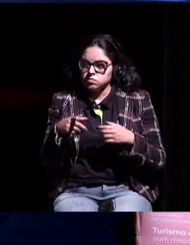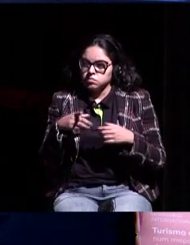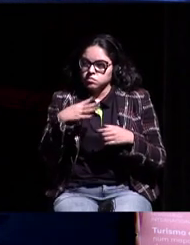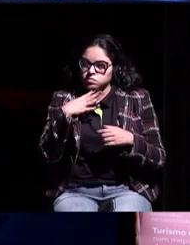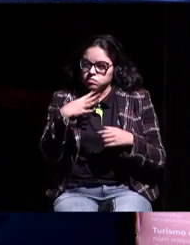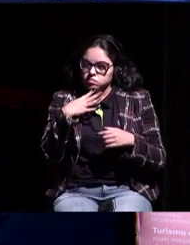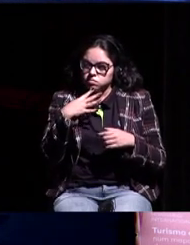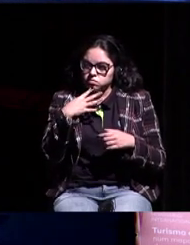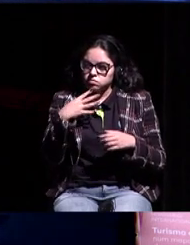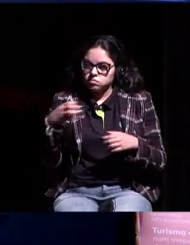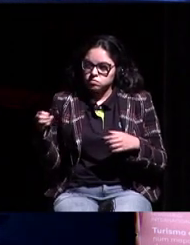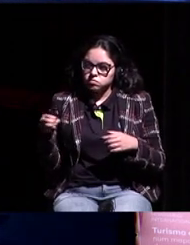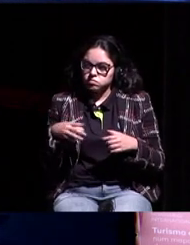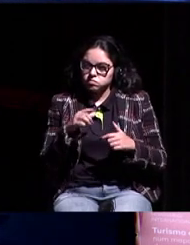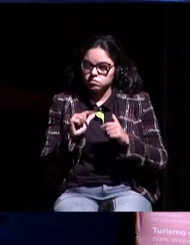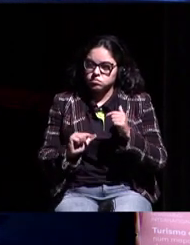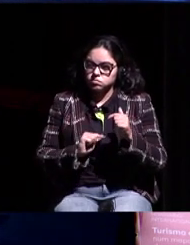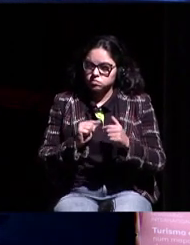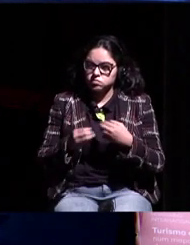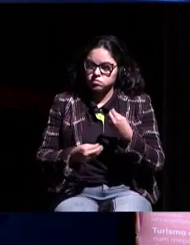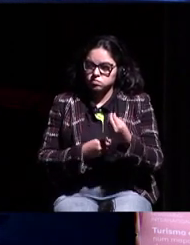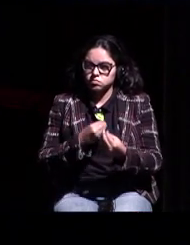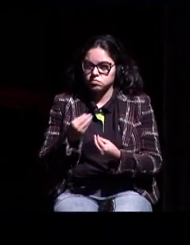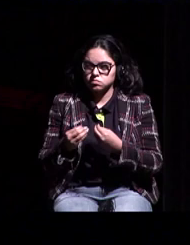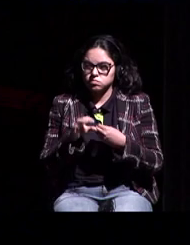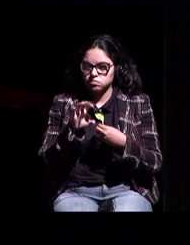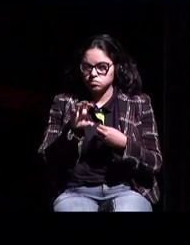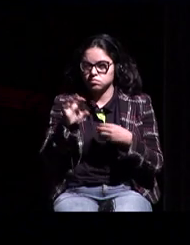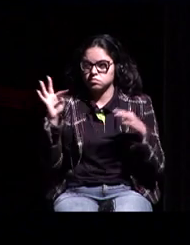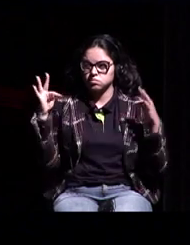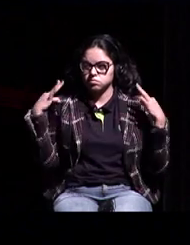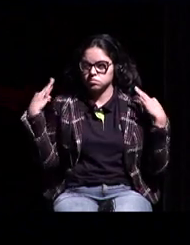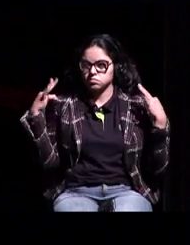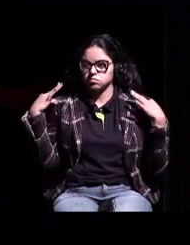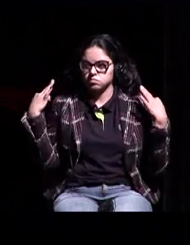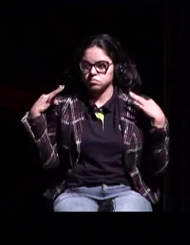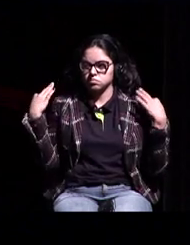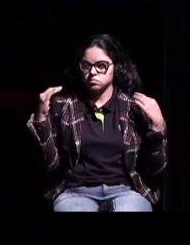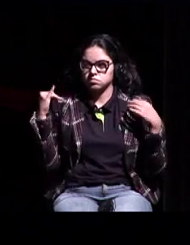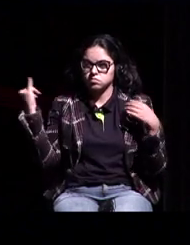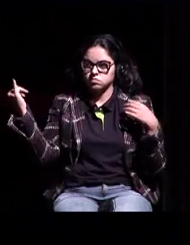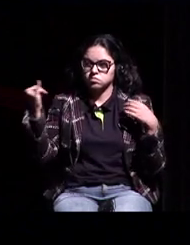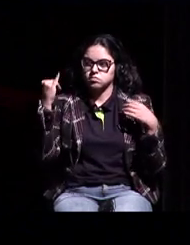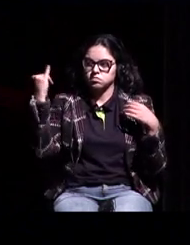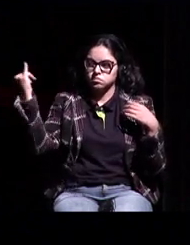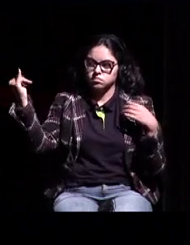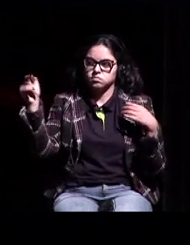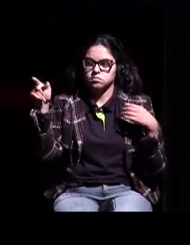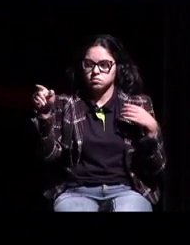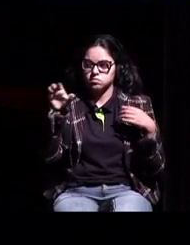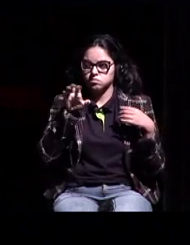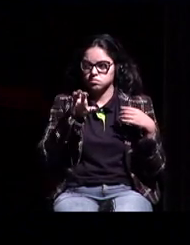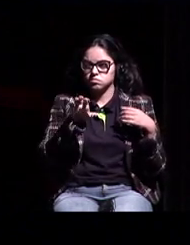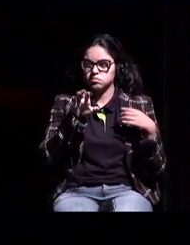what kind of labor an important tourist city like Barcelona is producing, what did we talk about this morning?